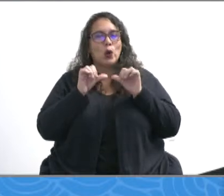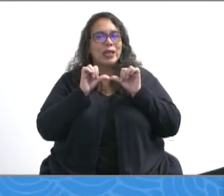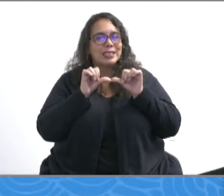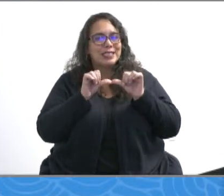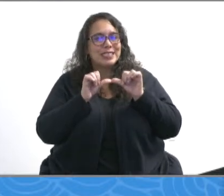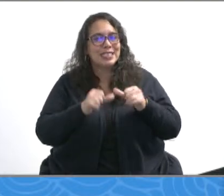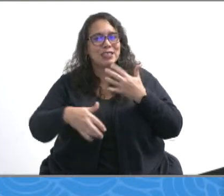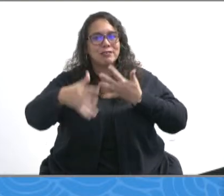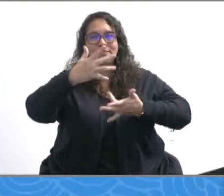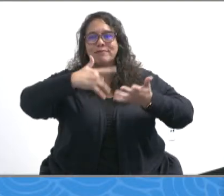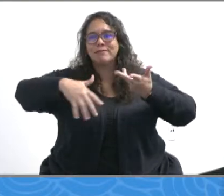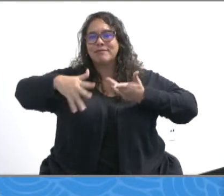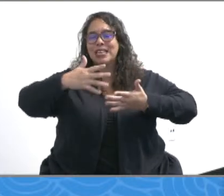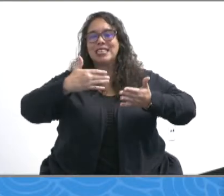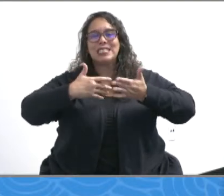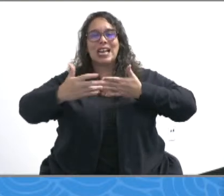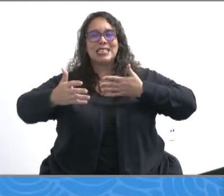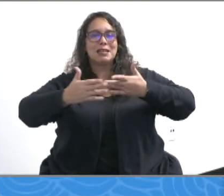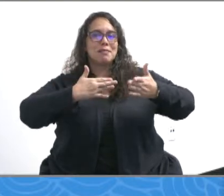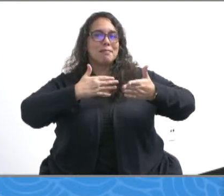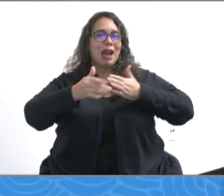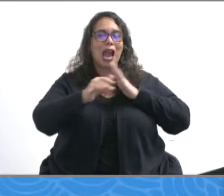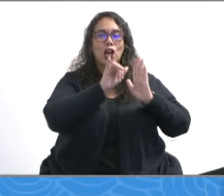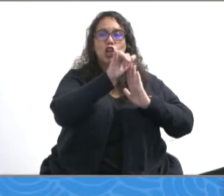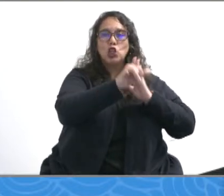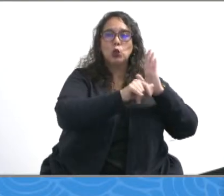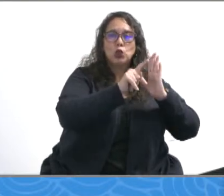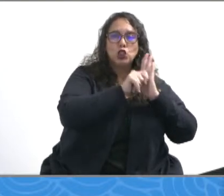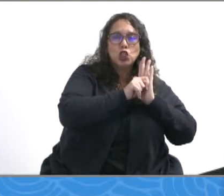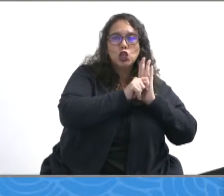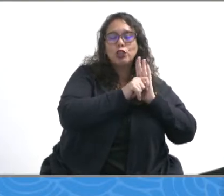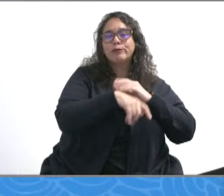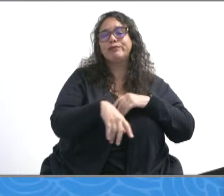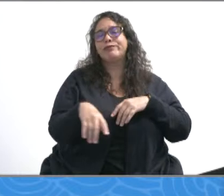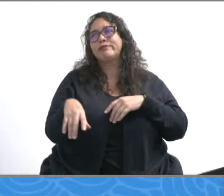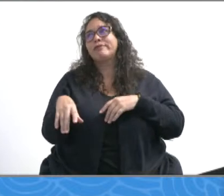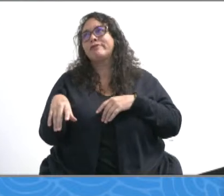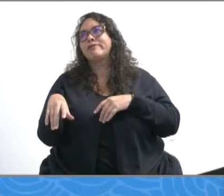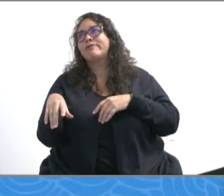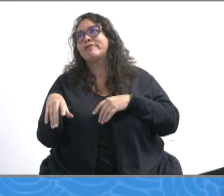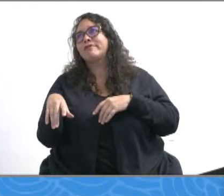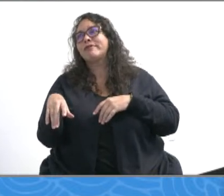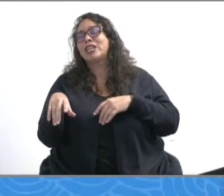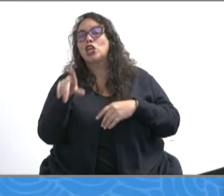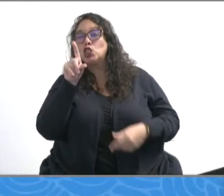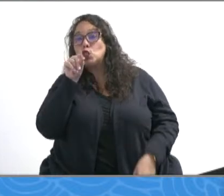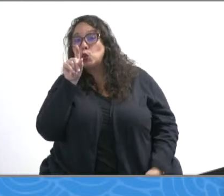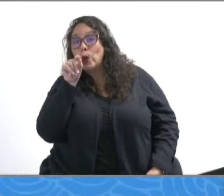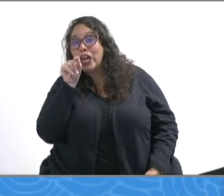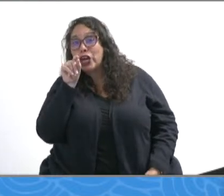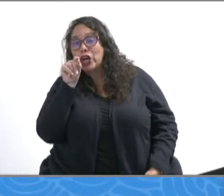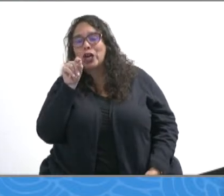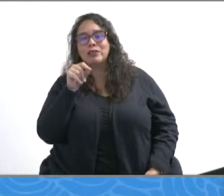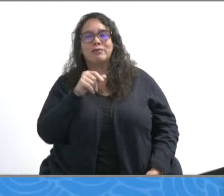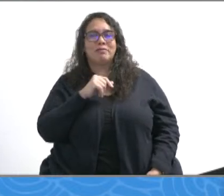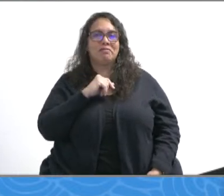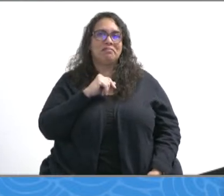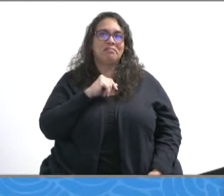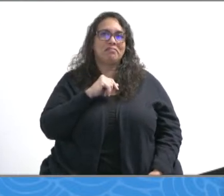whether it's through YouTube, whether it's through socials such as Twitter, or you even in accessing